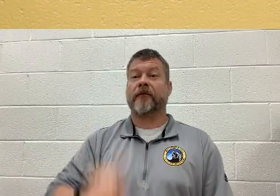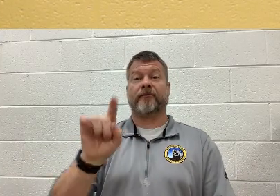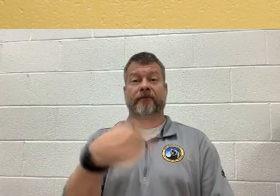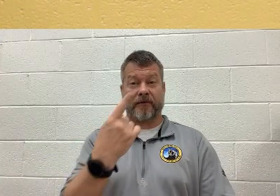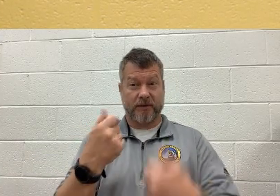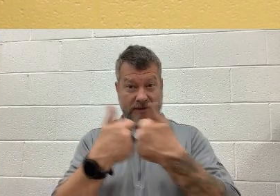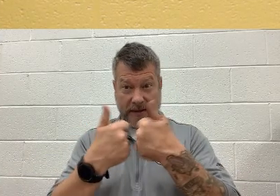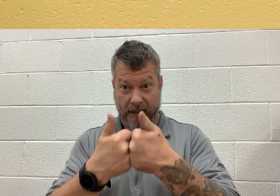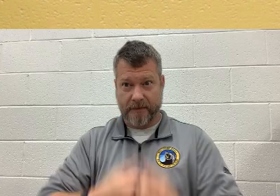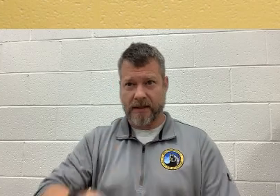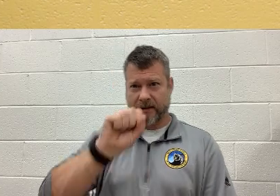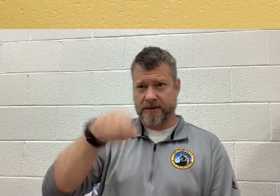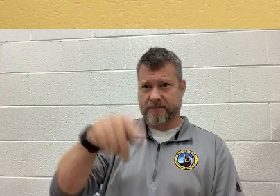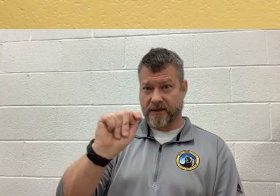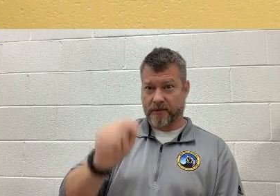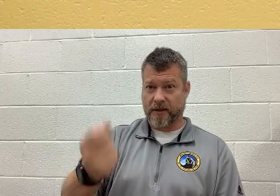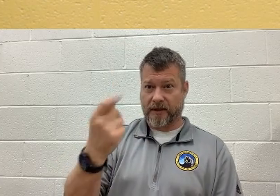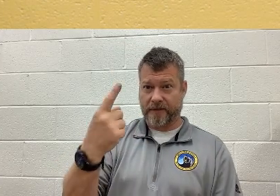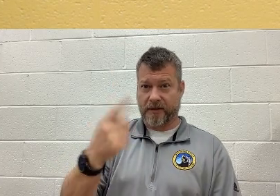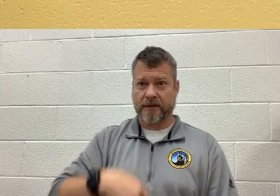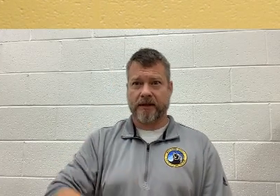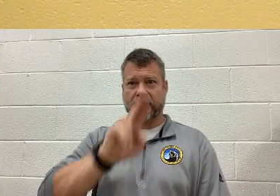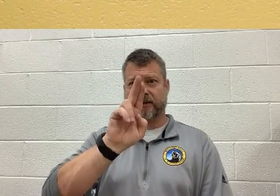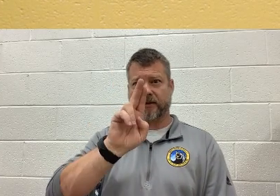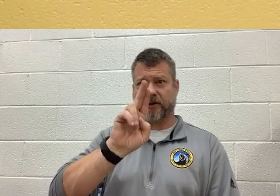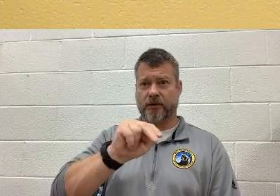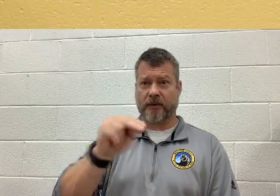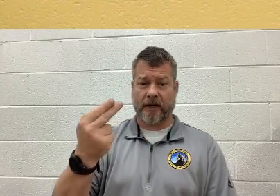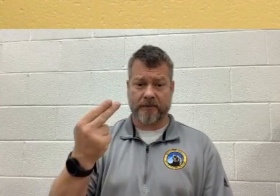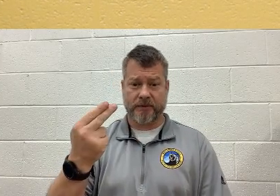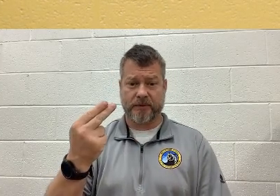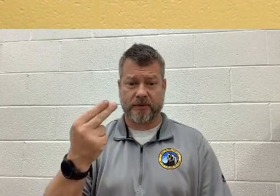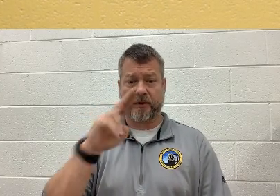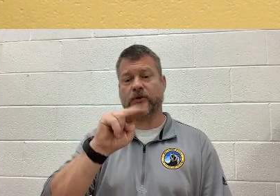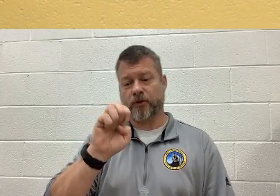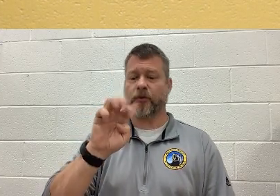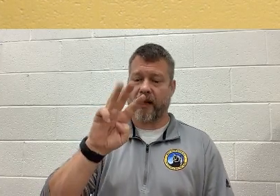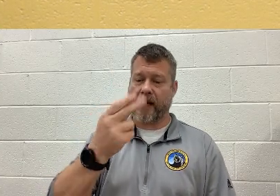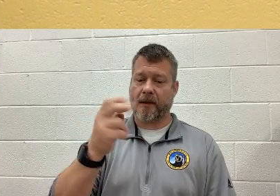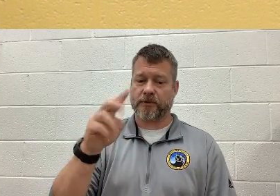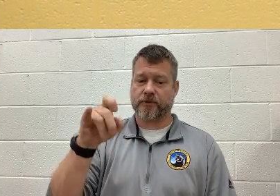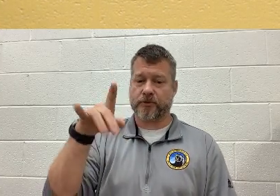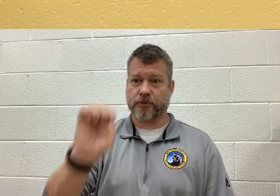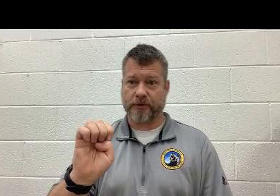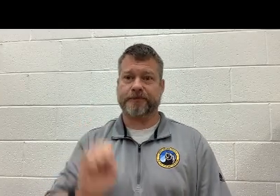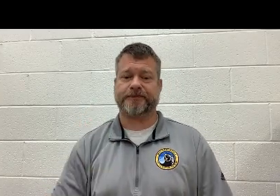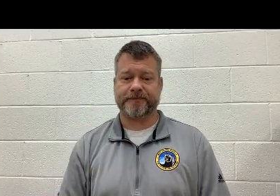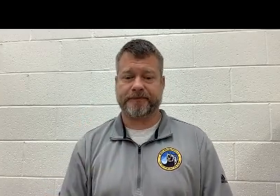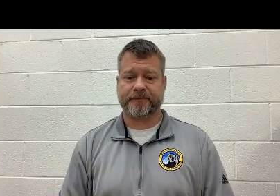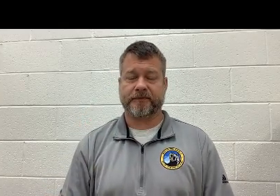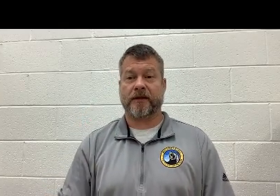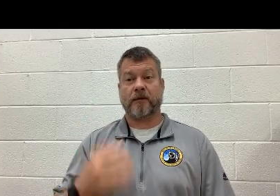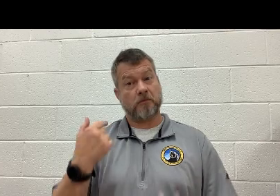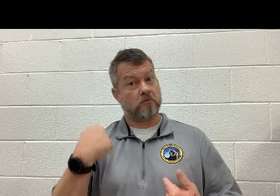we're going against the Hampshire Trojans. Here are some clips from practice